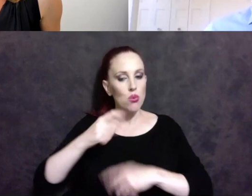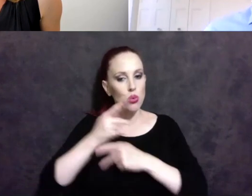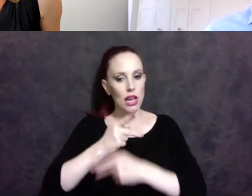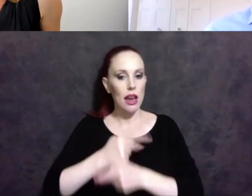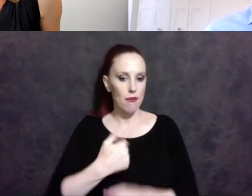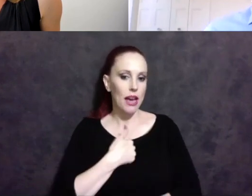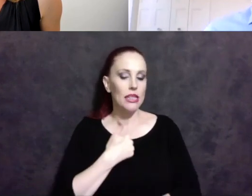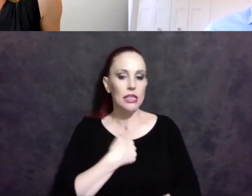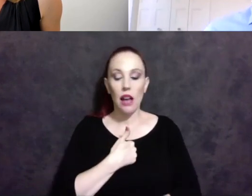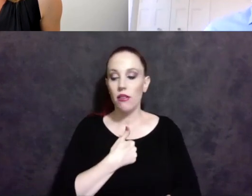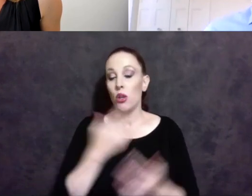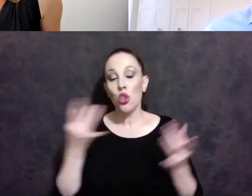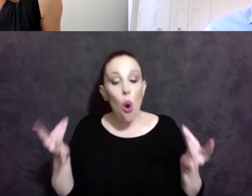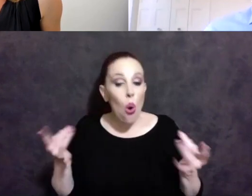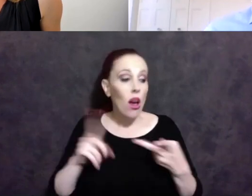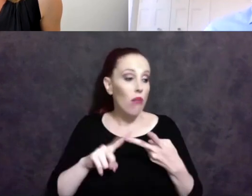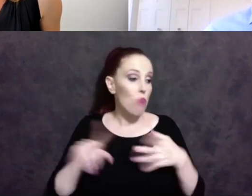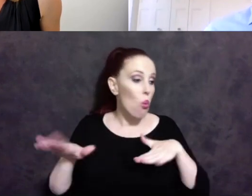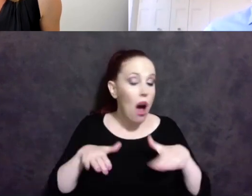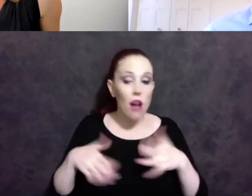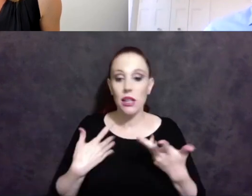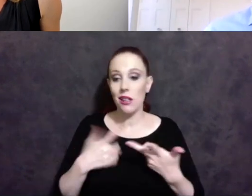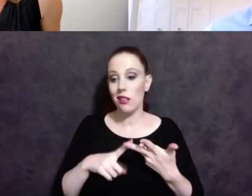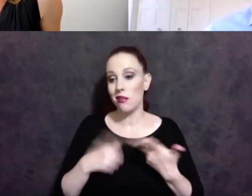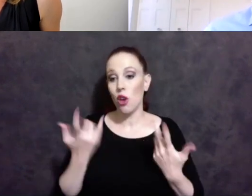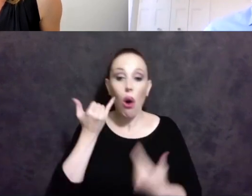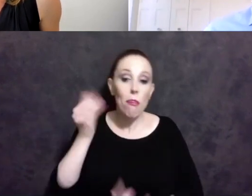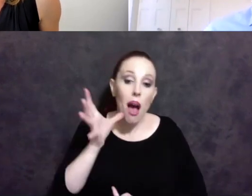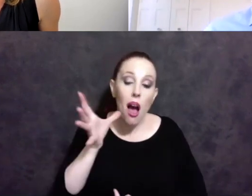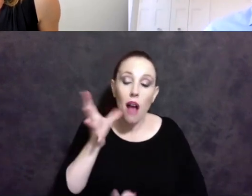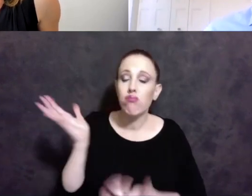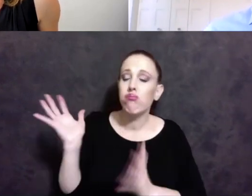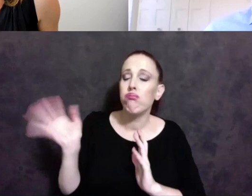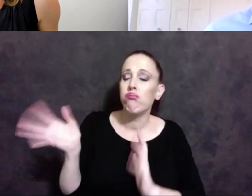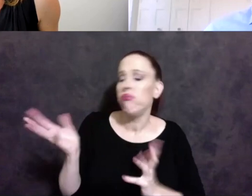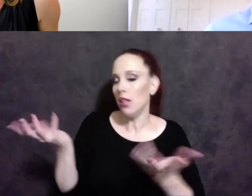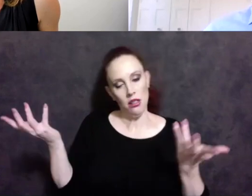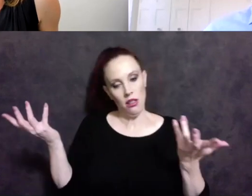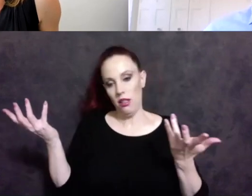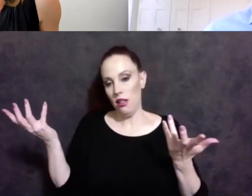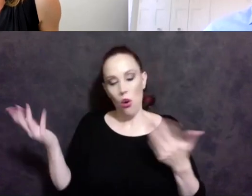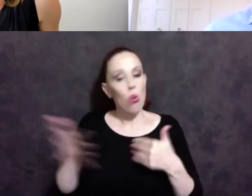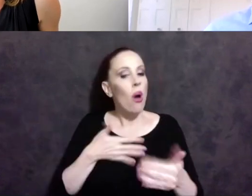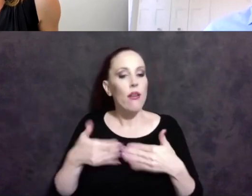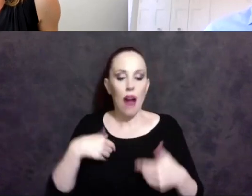could be yoga, walking, calling my mom, right? Whatever I need to do, I make sure I take